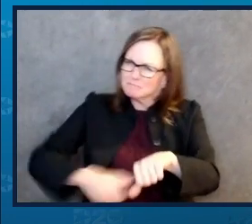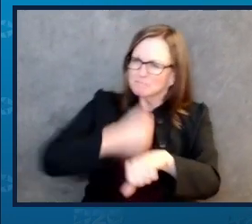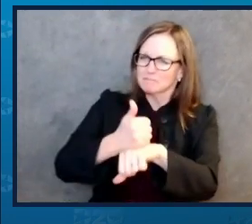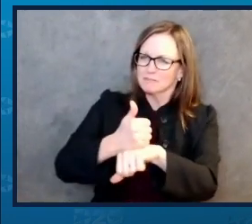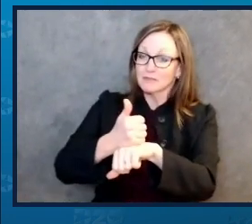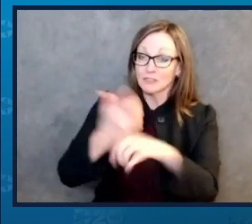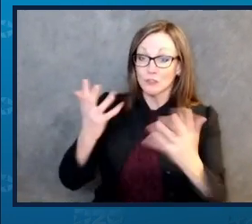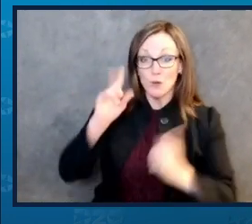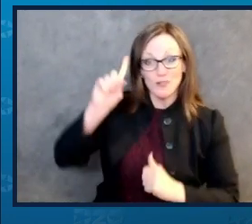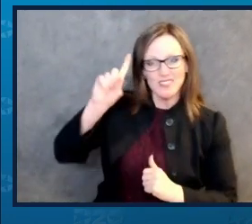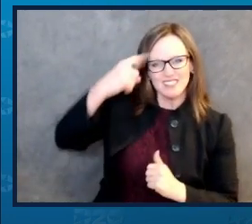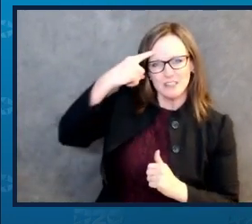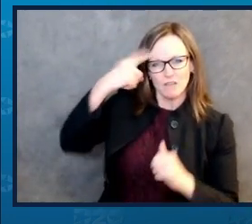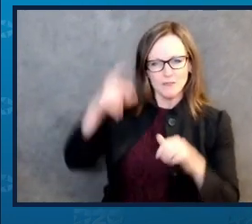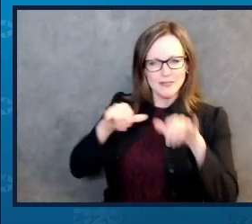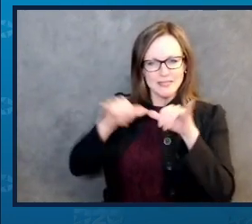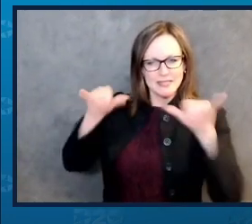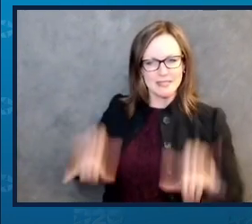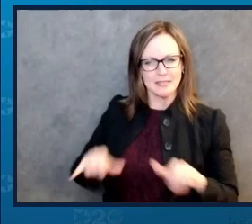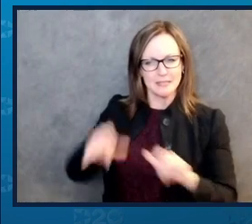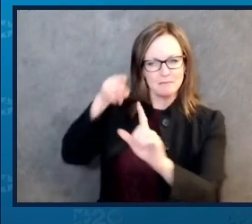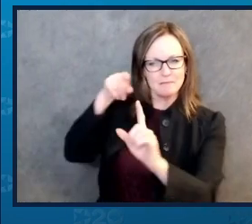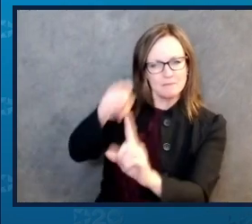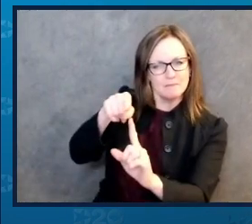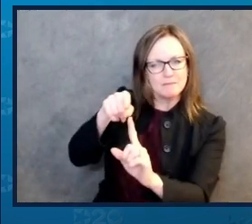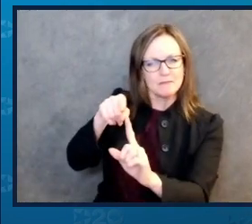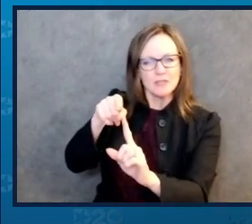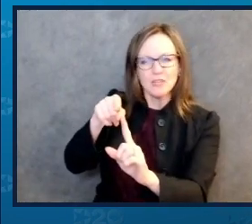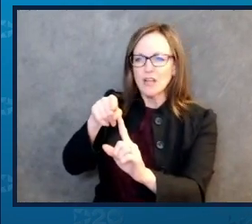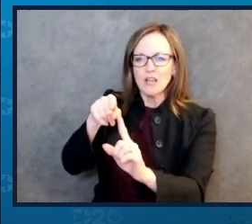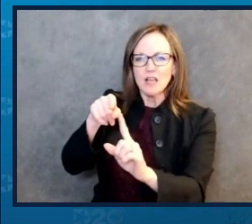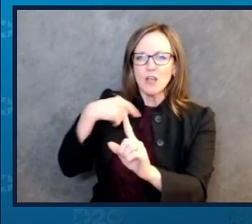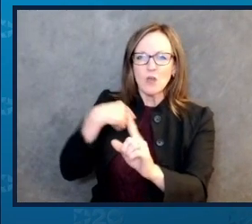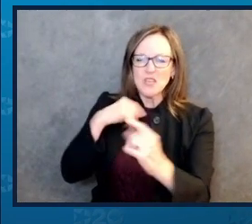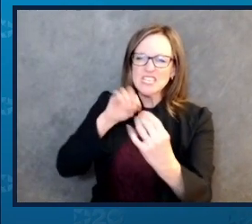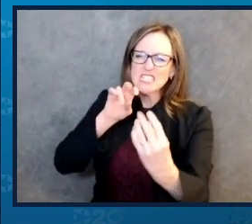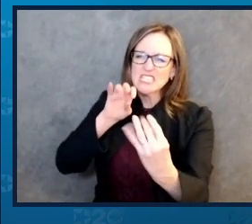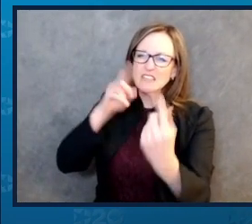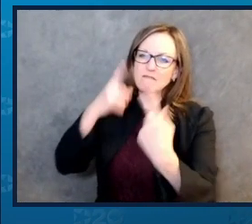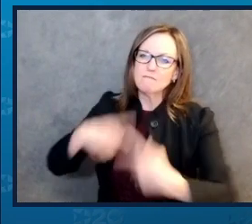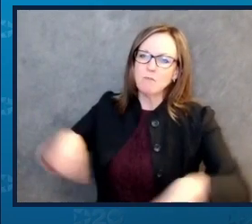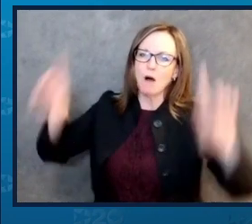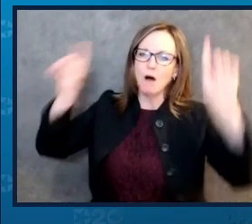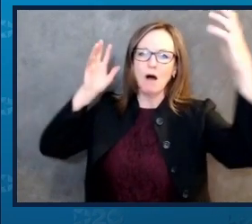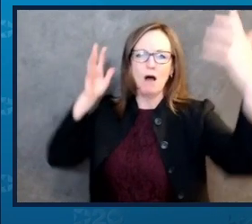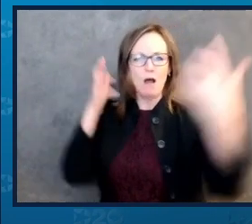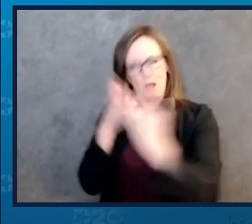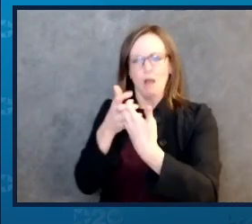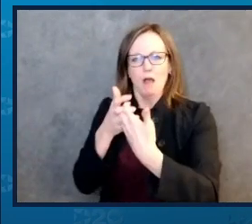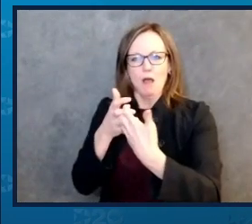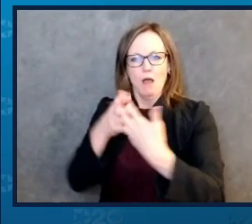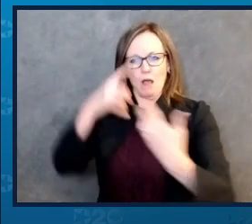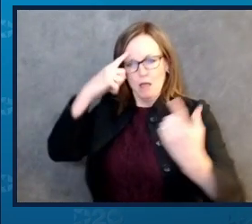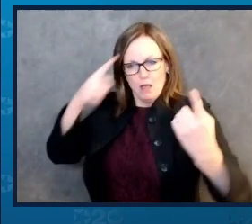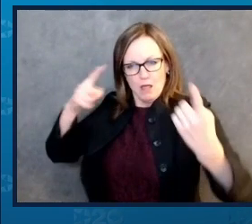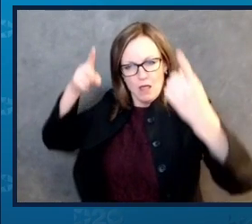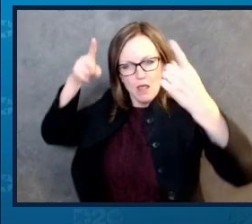DEMOCRACY AND OPPORTUNITY REAL. REAL.